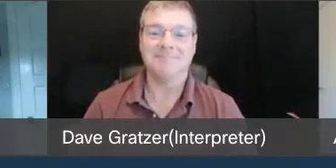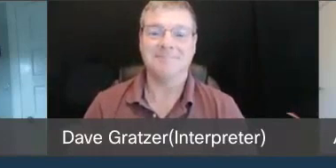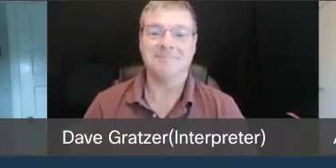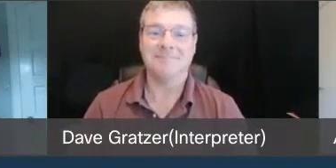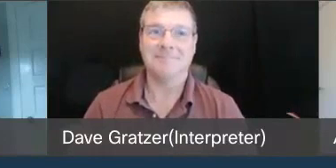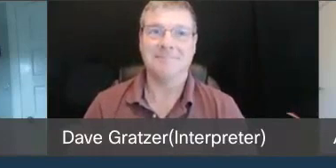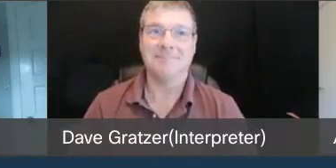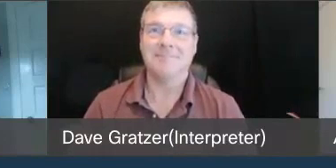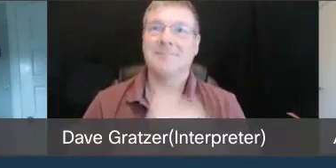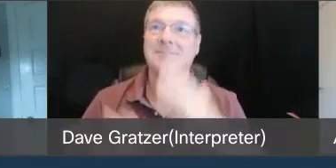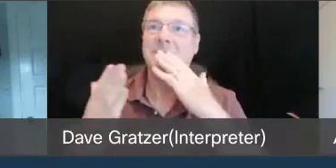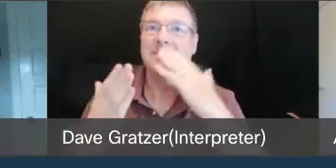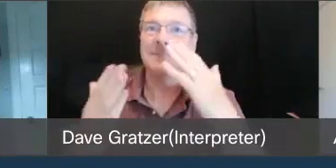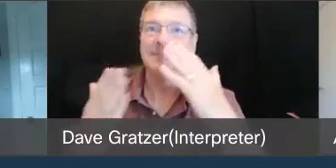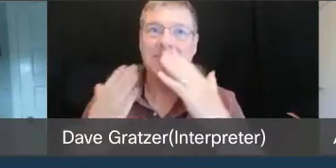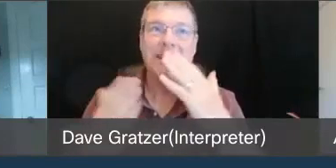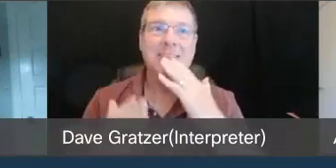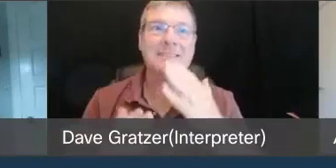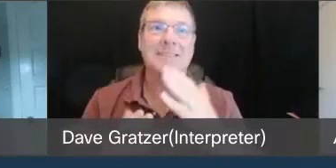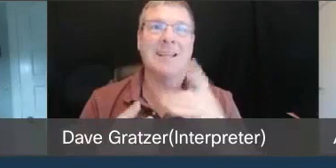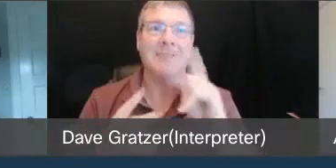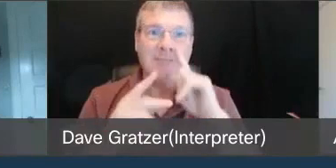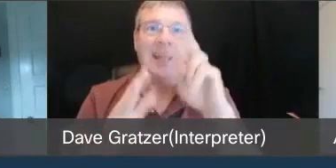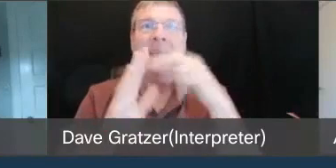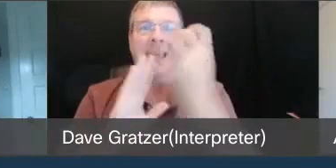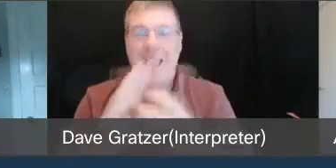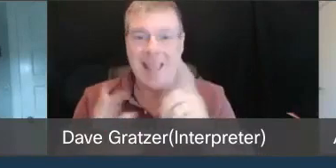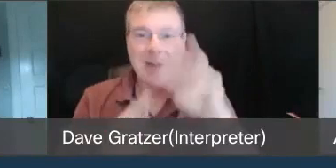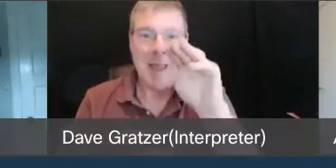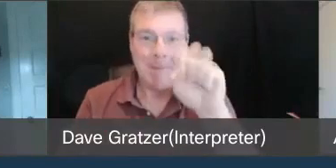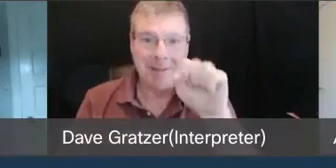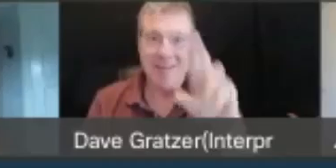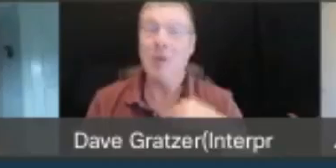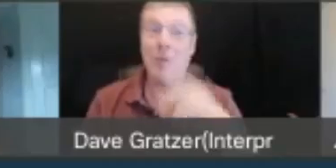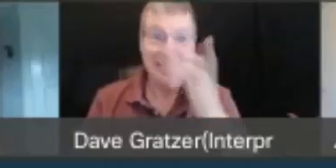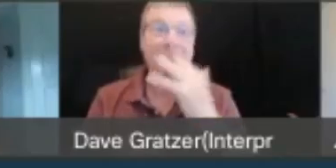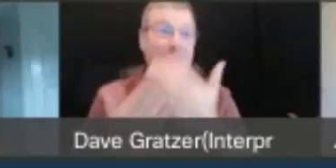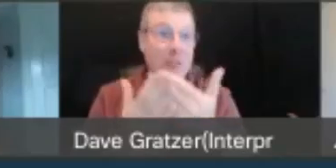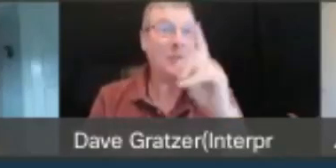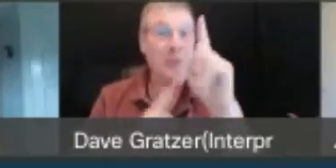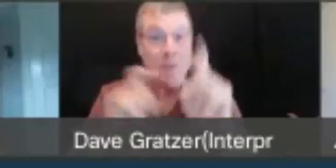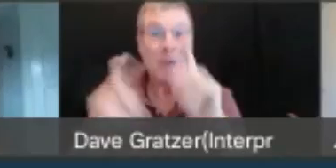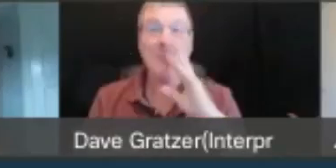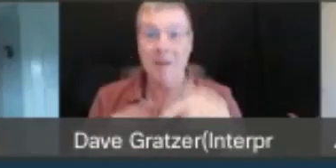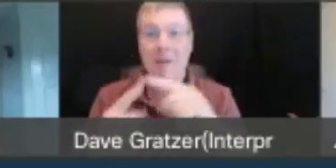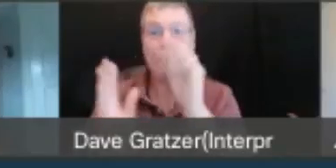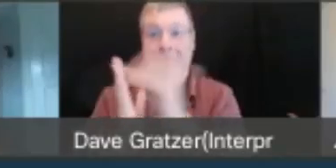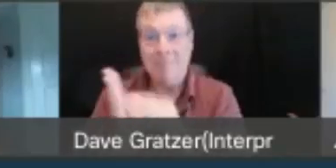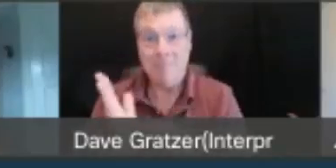Thanks Amanda and Kerry for that deep dive into the MSR. We did get some great questions that came in about documenting work.